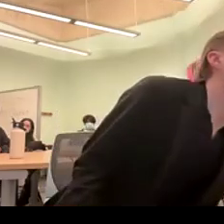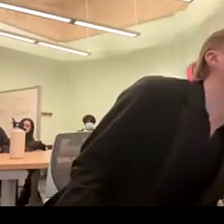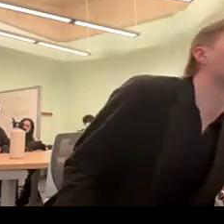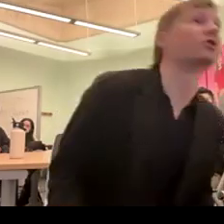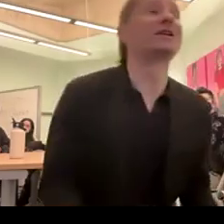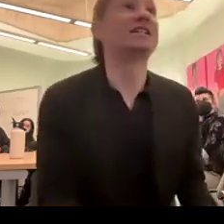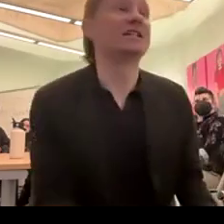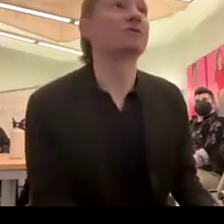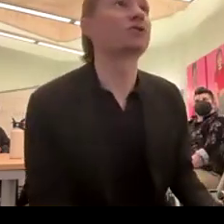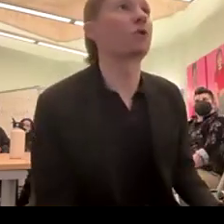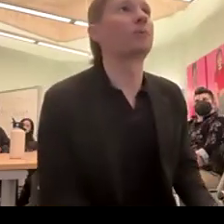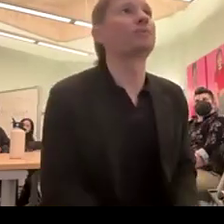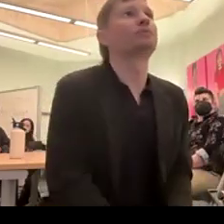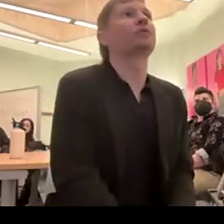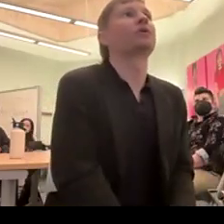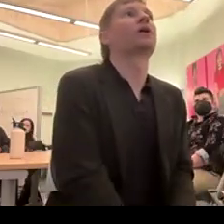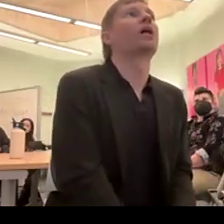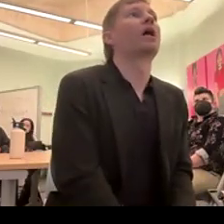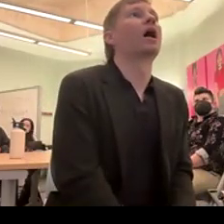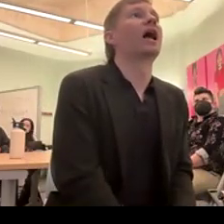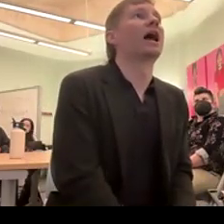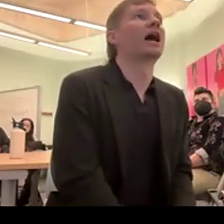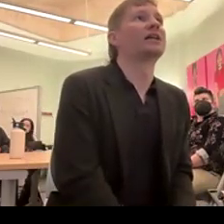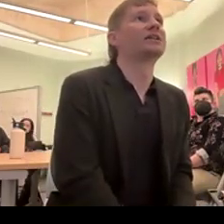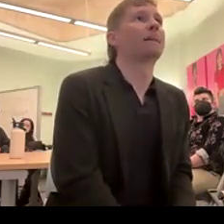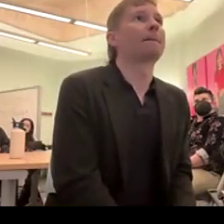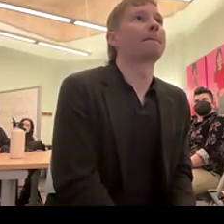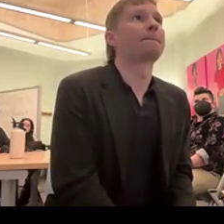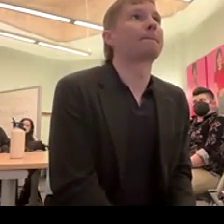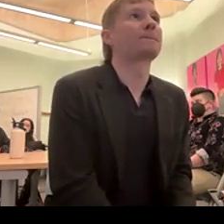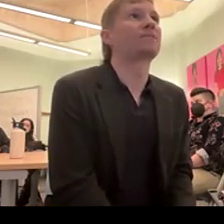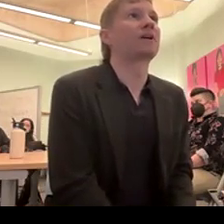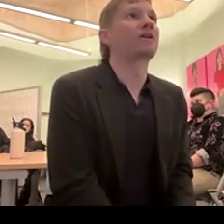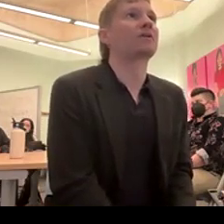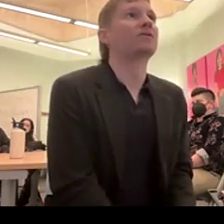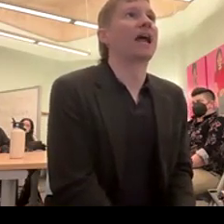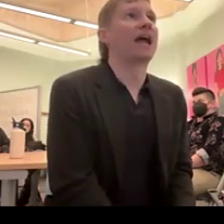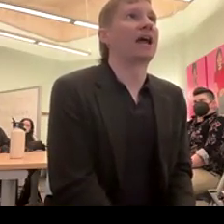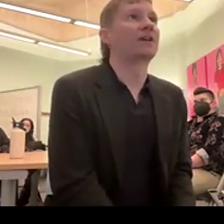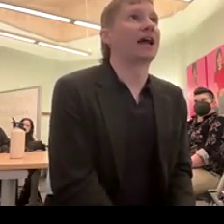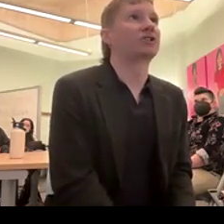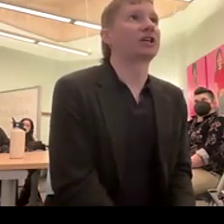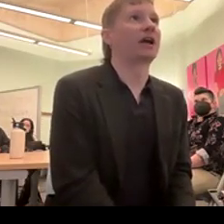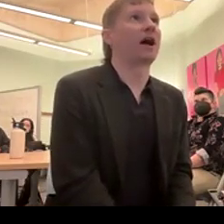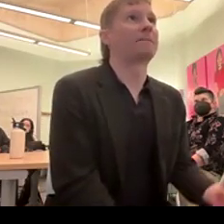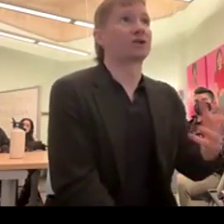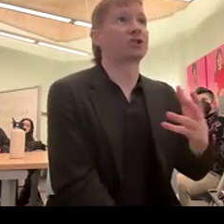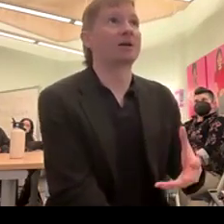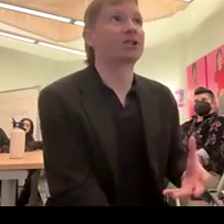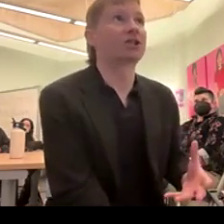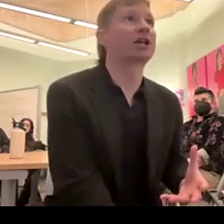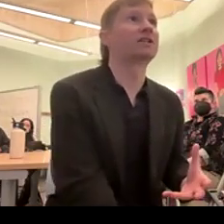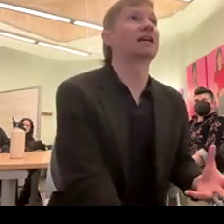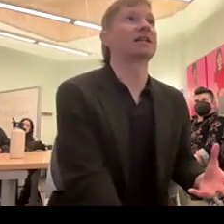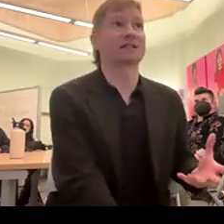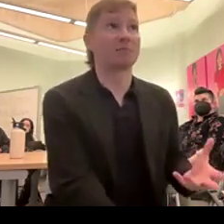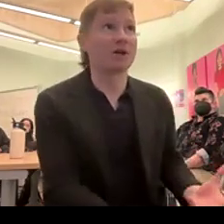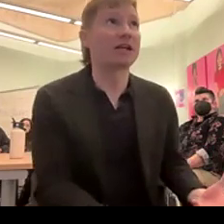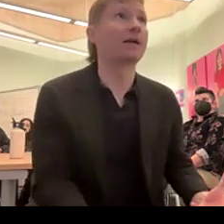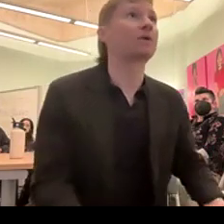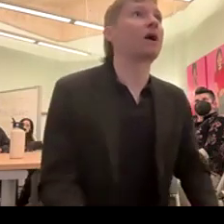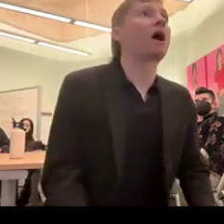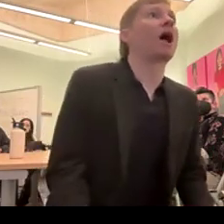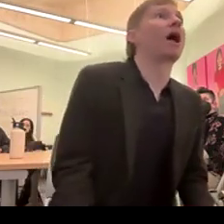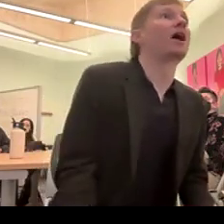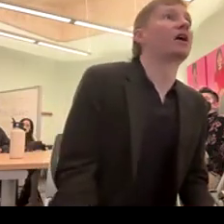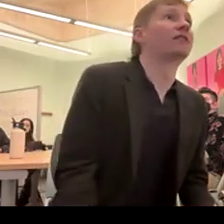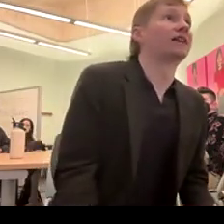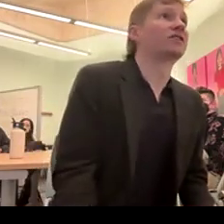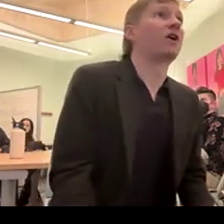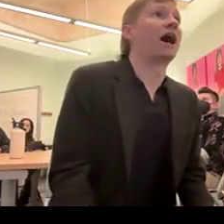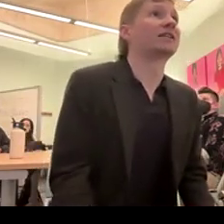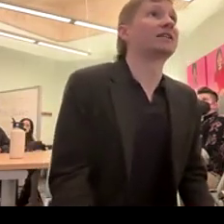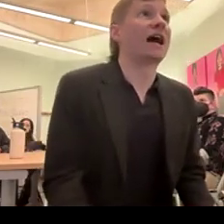only one dean. There's only one dean for the school. And they actually manage accommodations